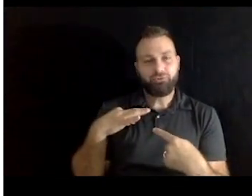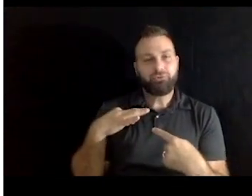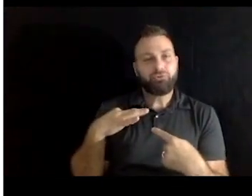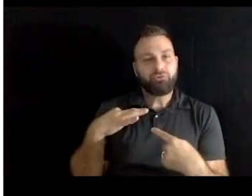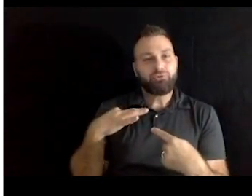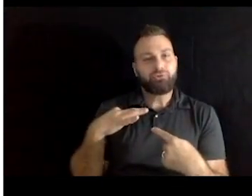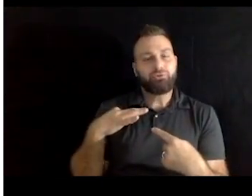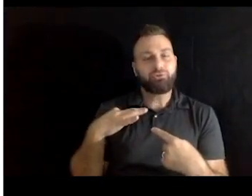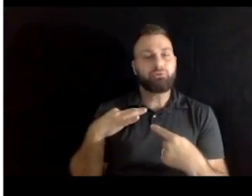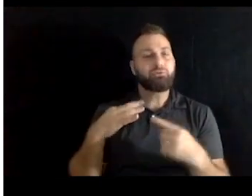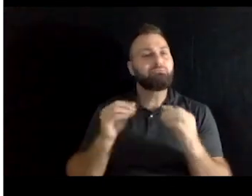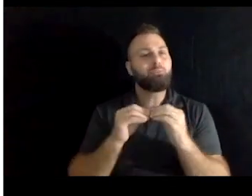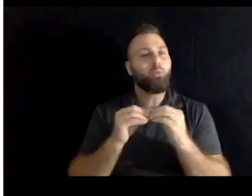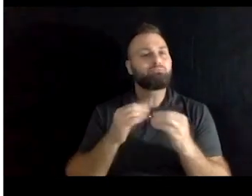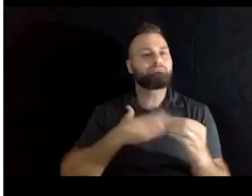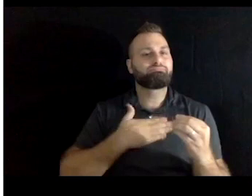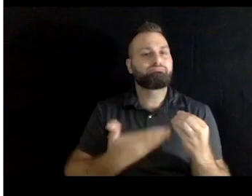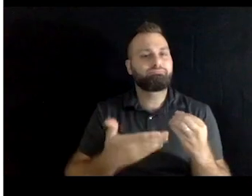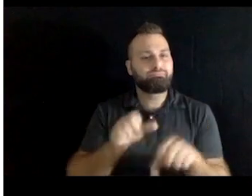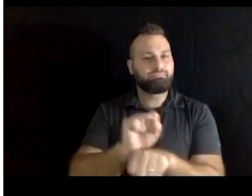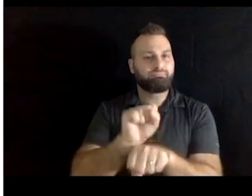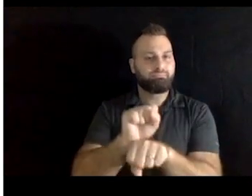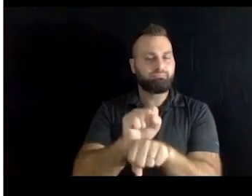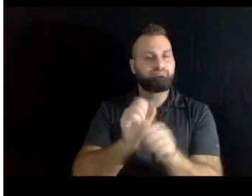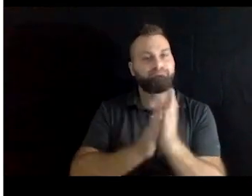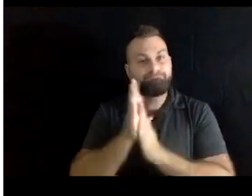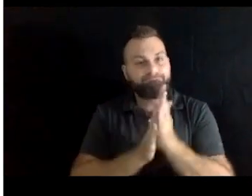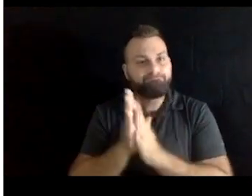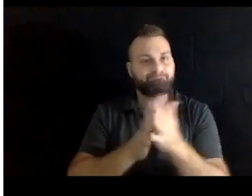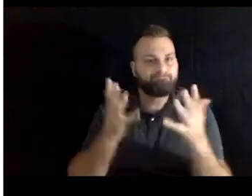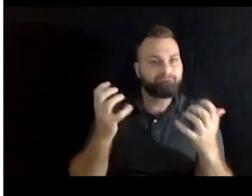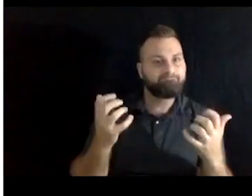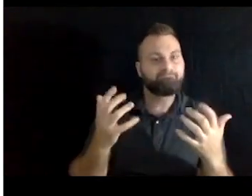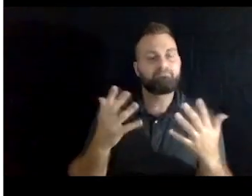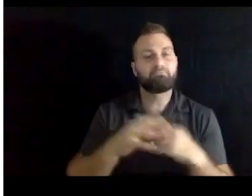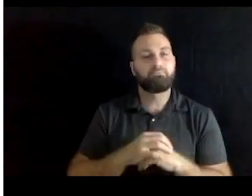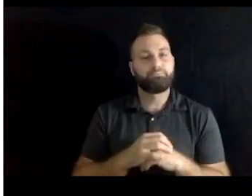example that I gave much earlier, volunteers may be more likely to work.